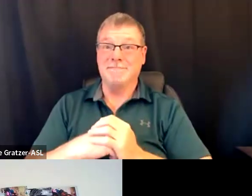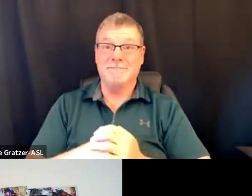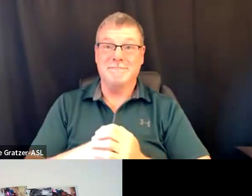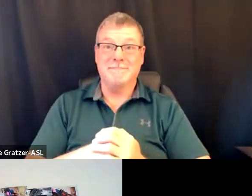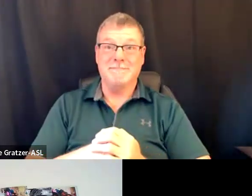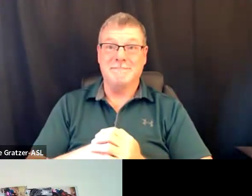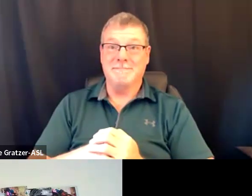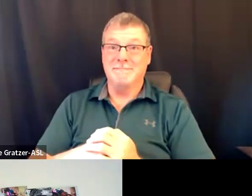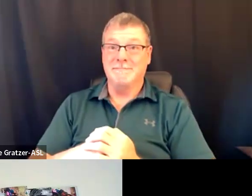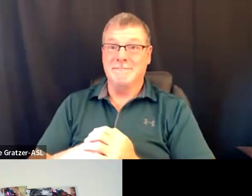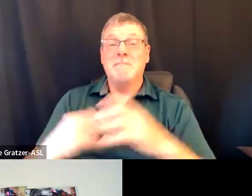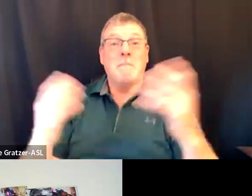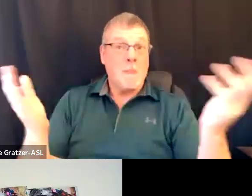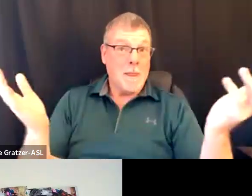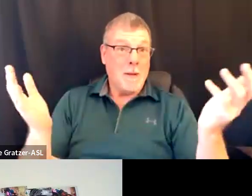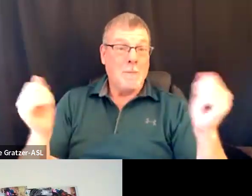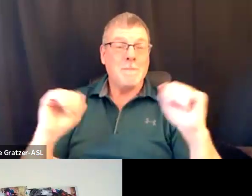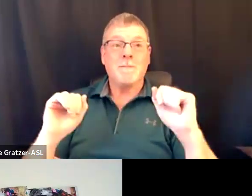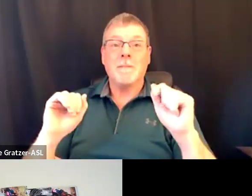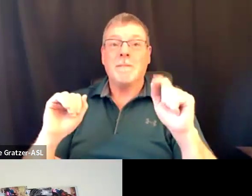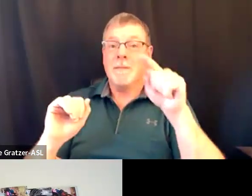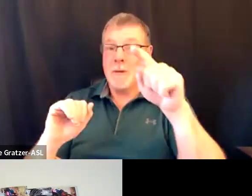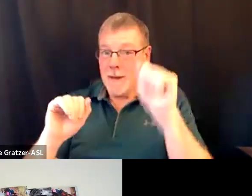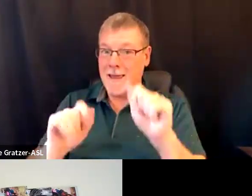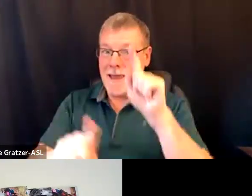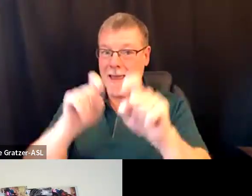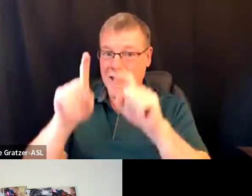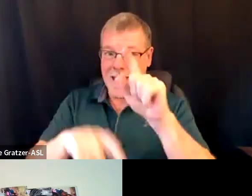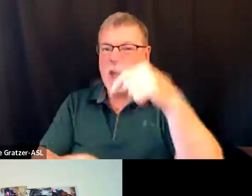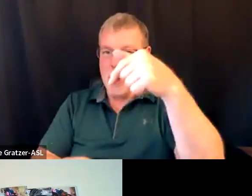All right. So you all can ask your questions via the Q&A pod.